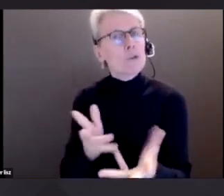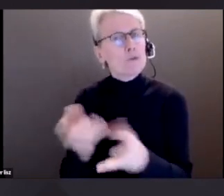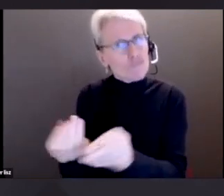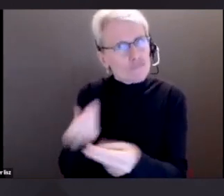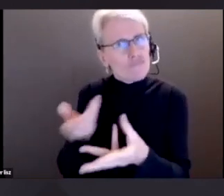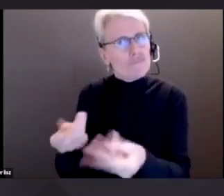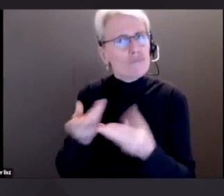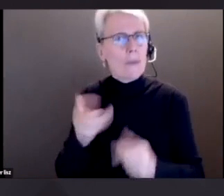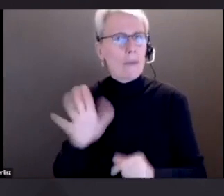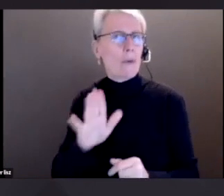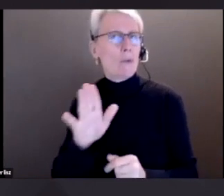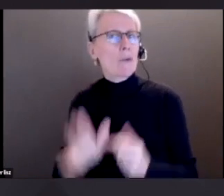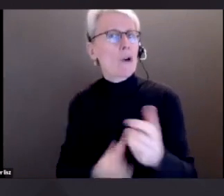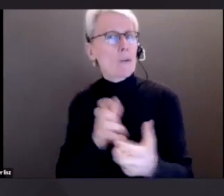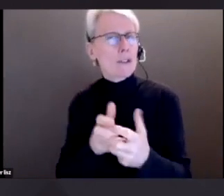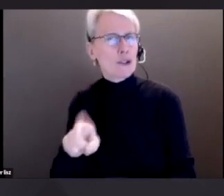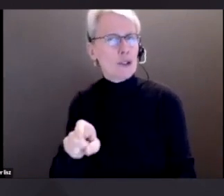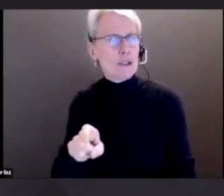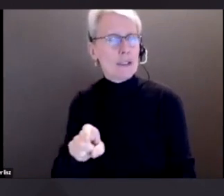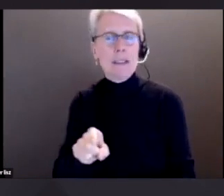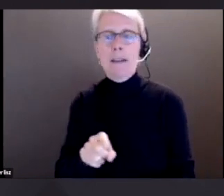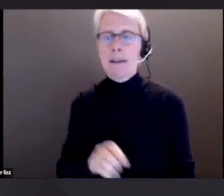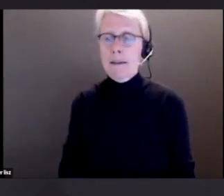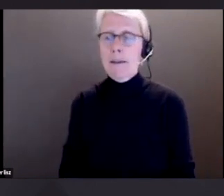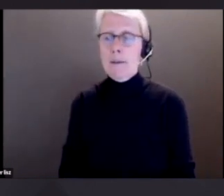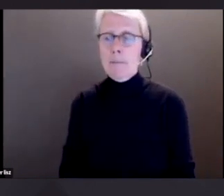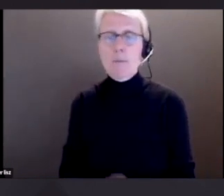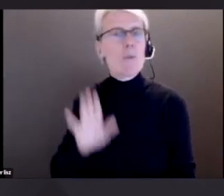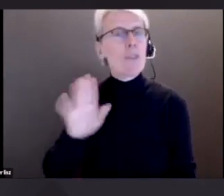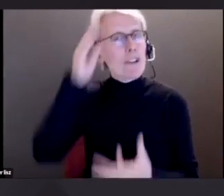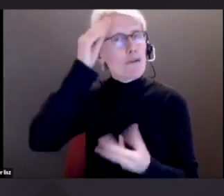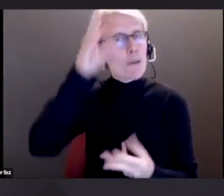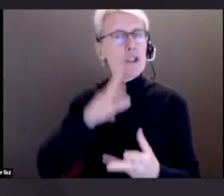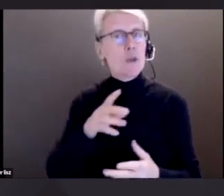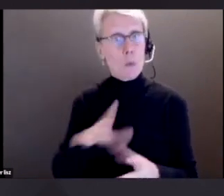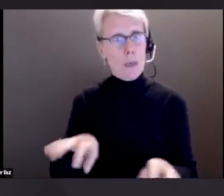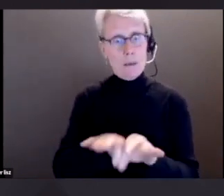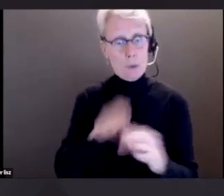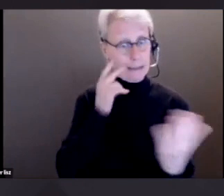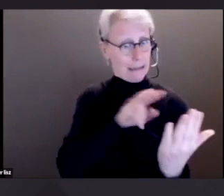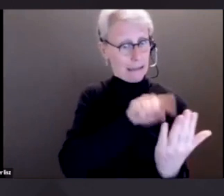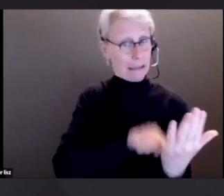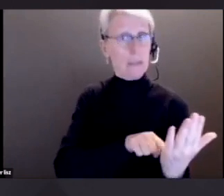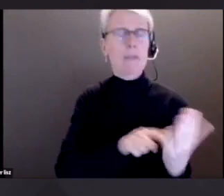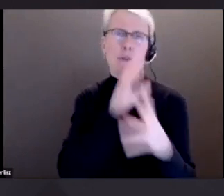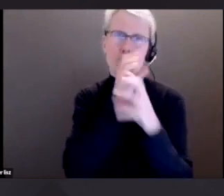confidentially and respectfully. You may also consider different methods